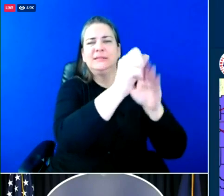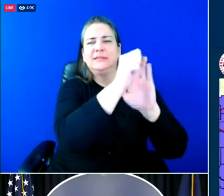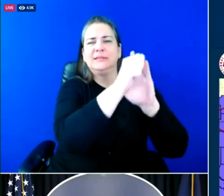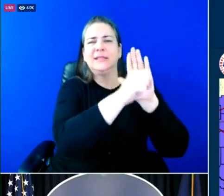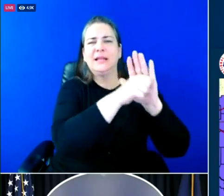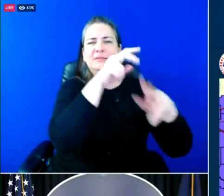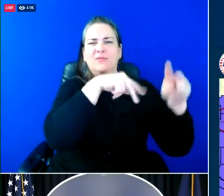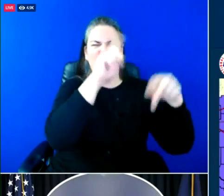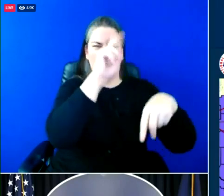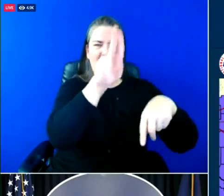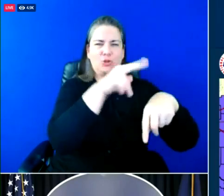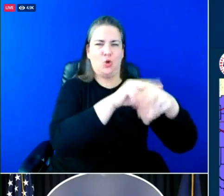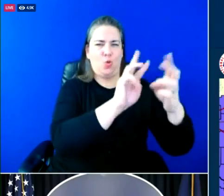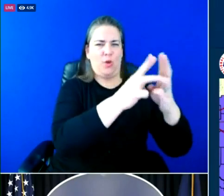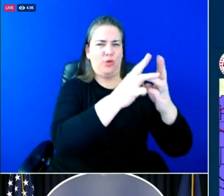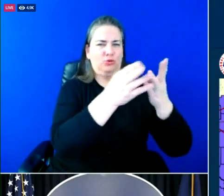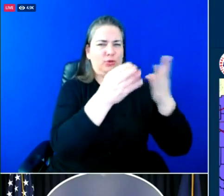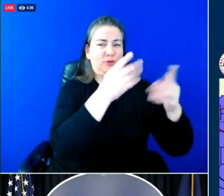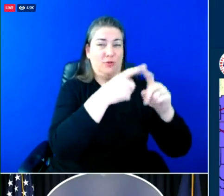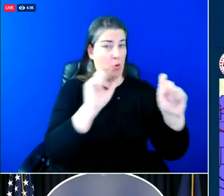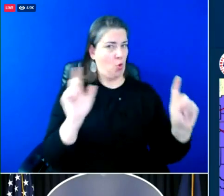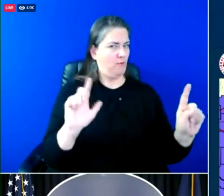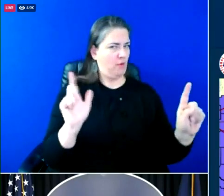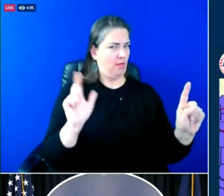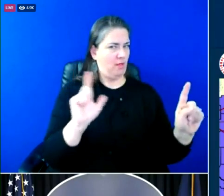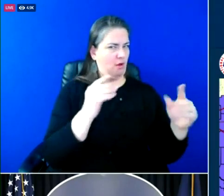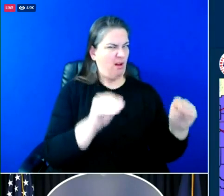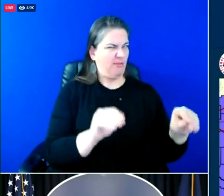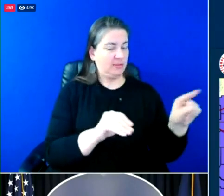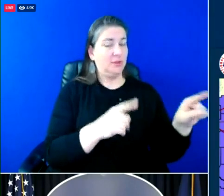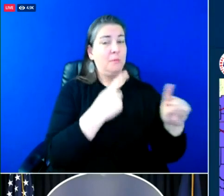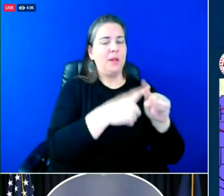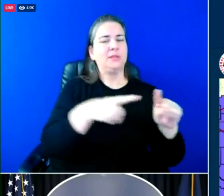the Louisville office, along with our Paducah are Louisville, Jackson and